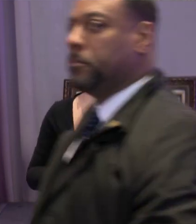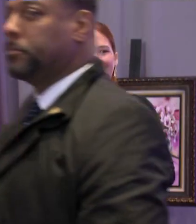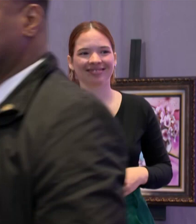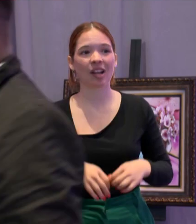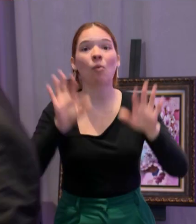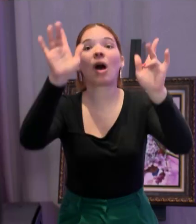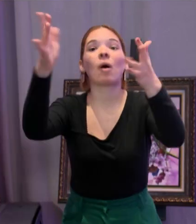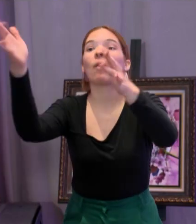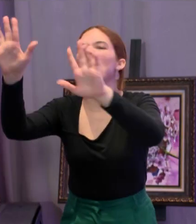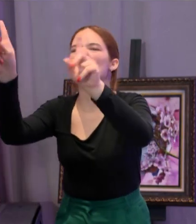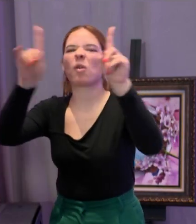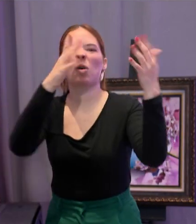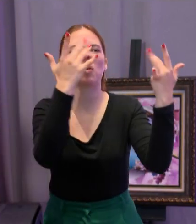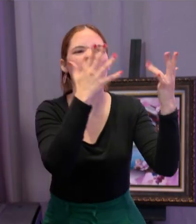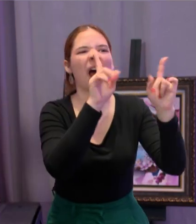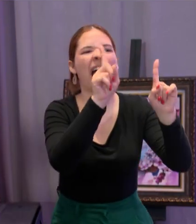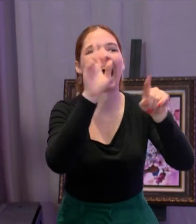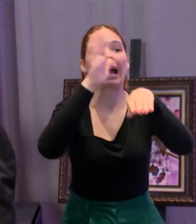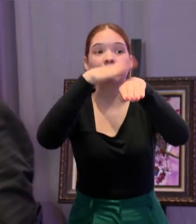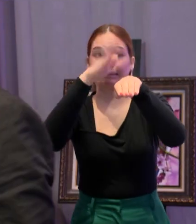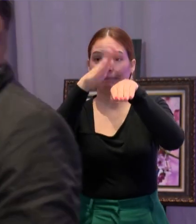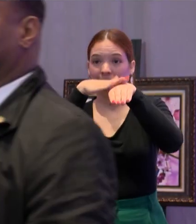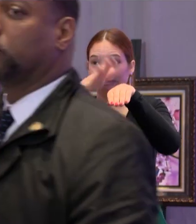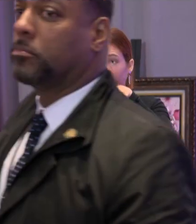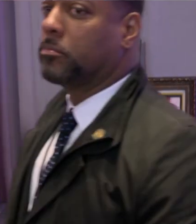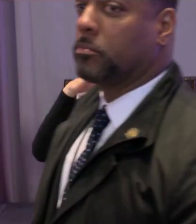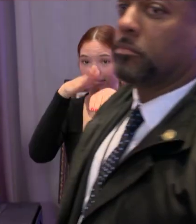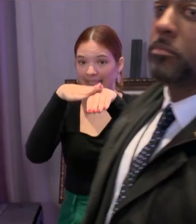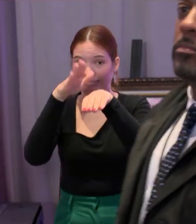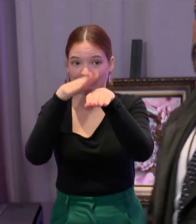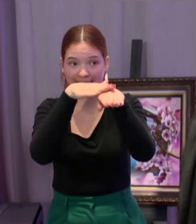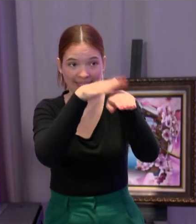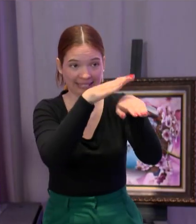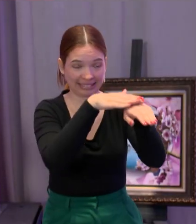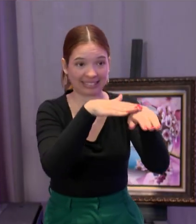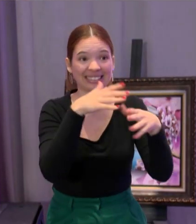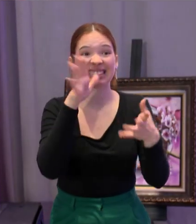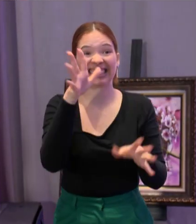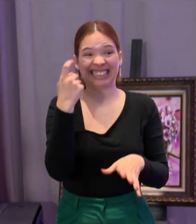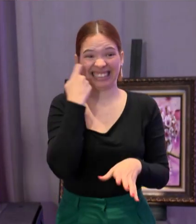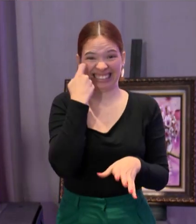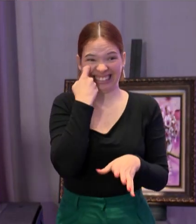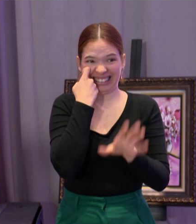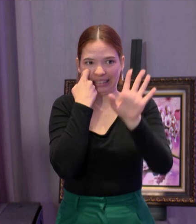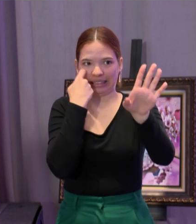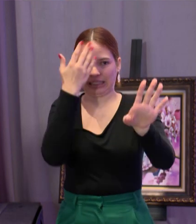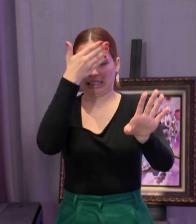WAIT, WAIT, WAIT. SORRY. HOT OFF THE PRESSES. I JUST WAS ABLE TO ANNOUNCE, I THINK THAT WE HAD KIND OF